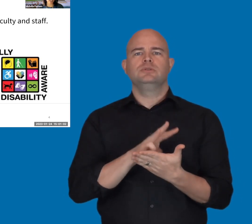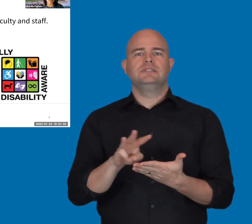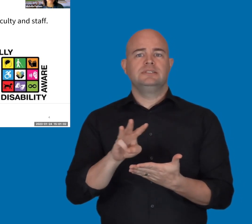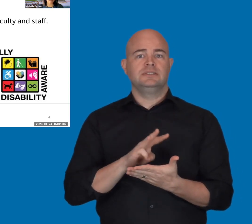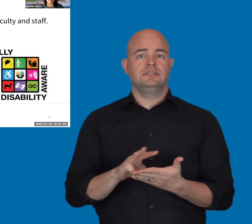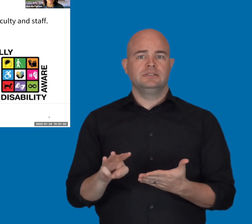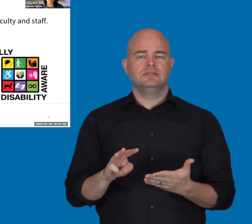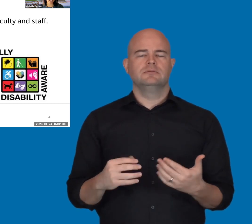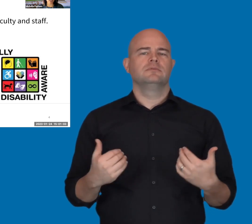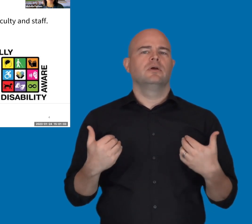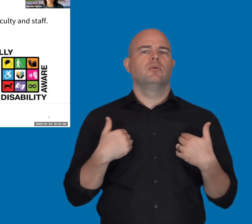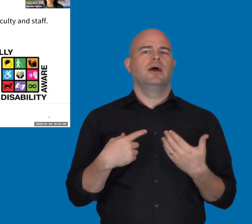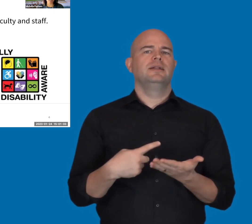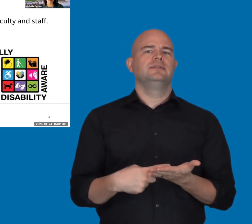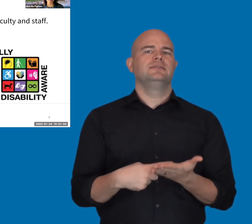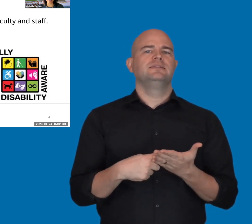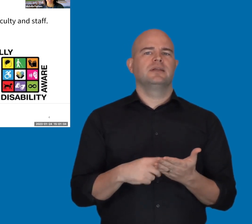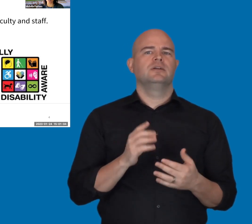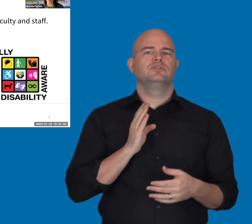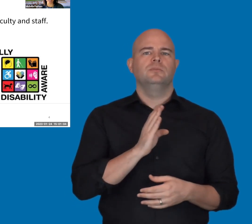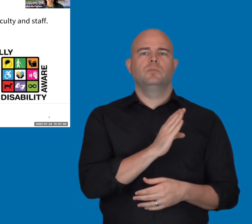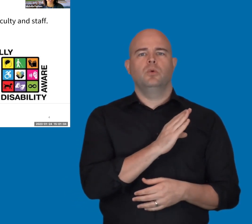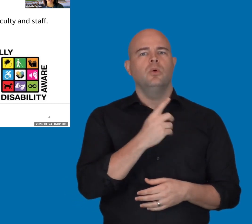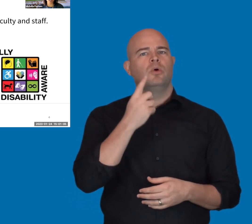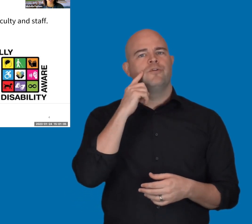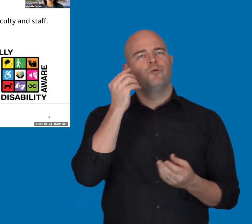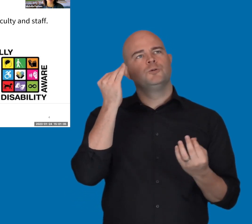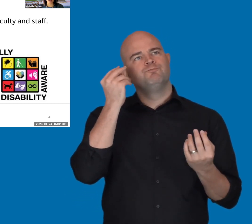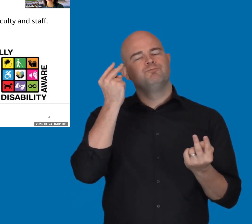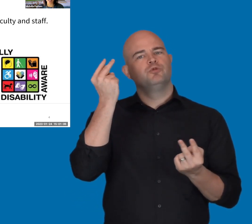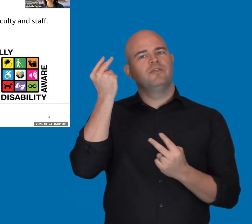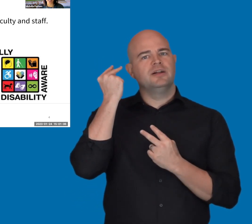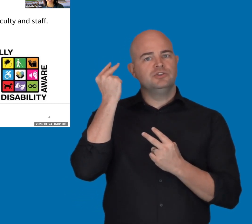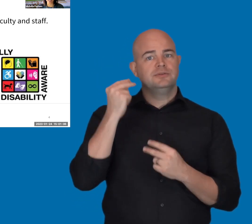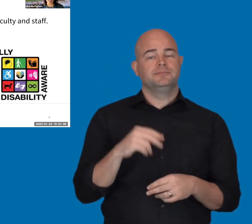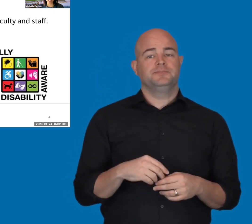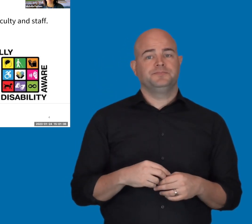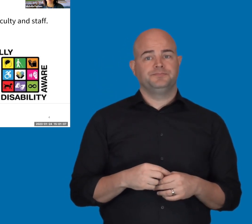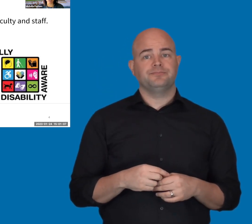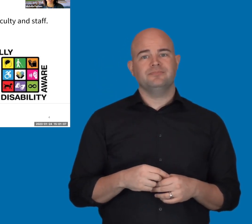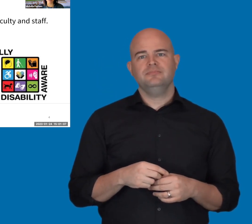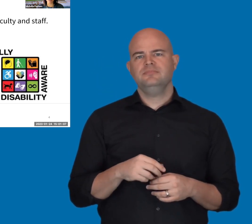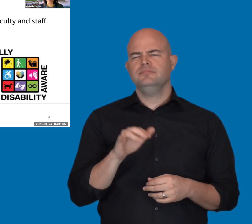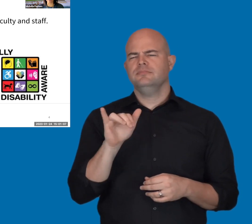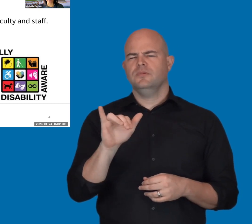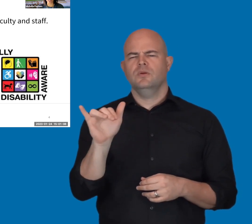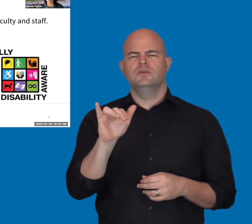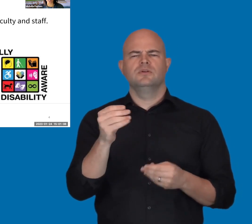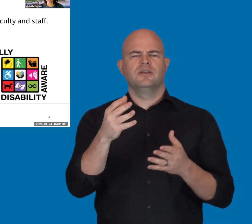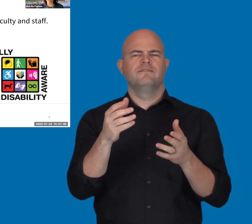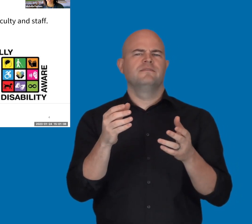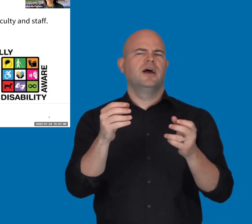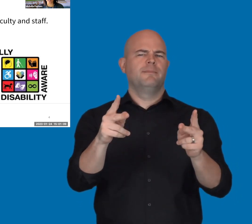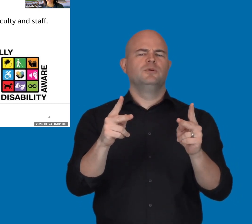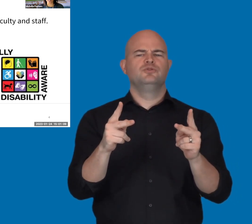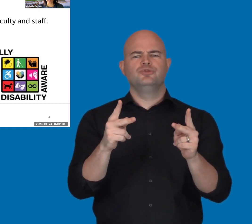and faculty had the opportunity to get to know more about disabilities and the students